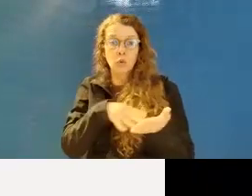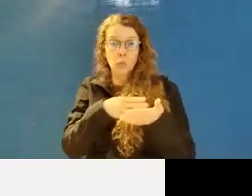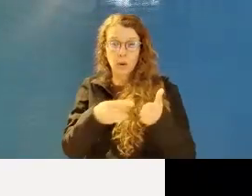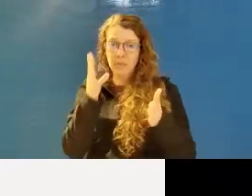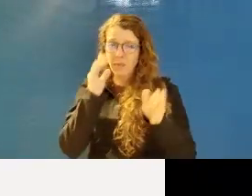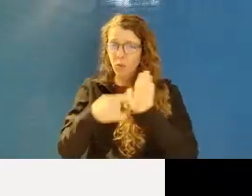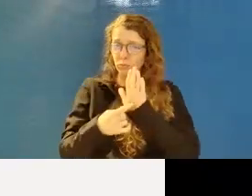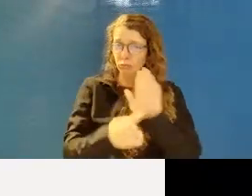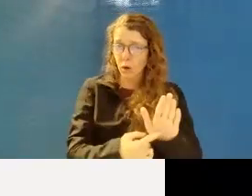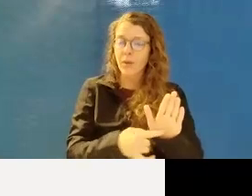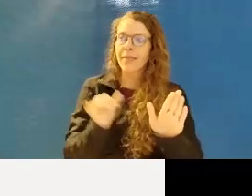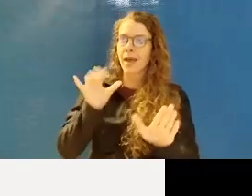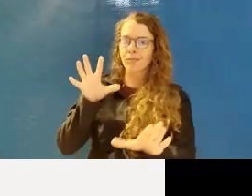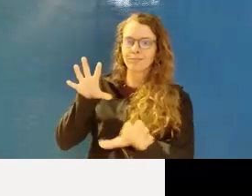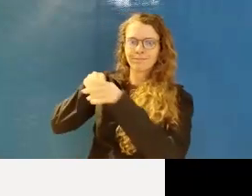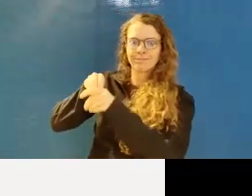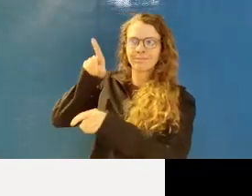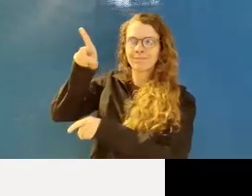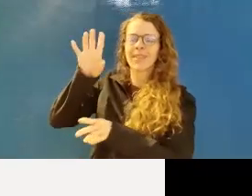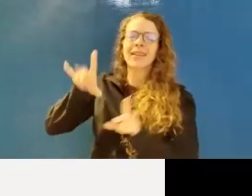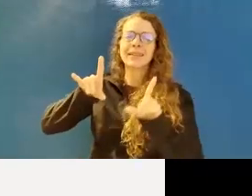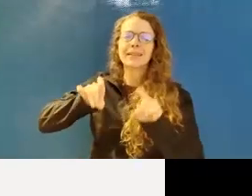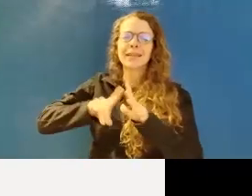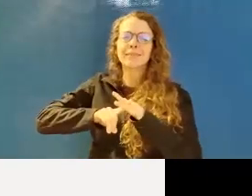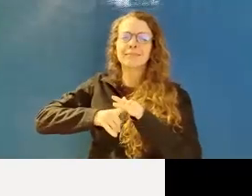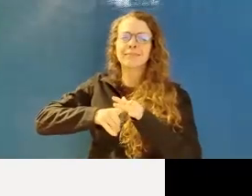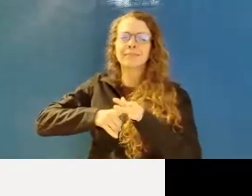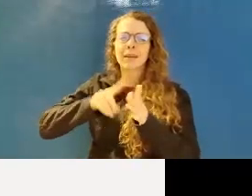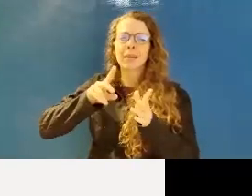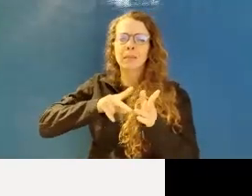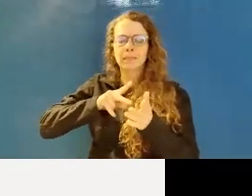that was a part of a pilot with ACCJC in the fall.